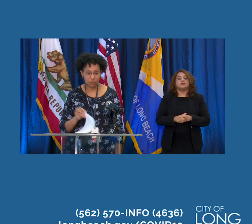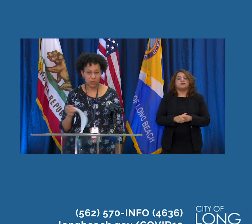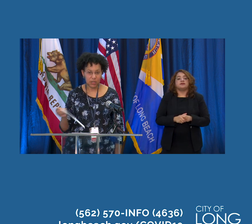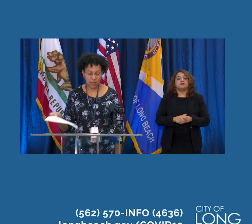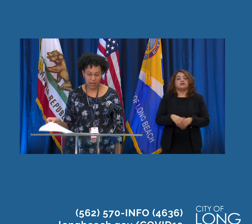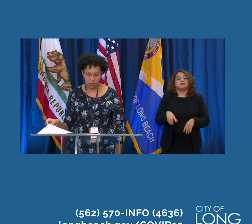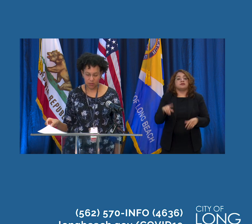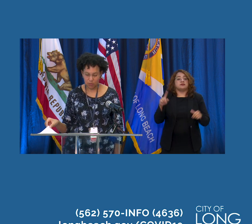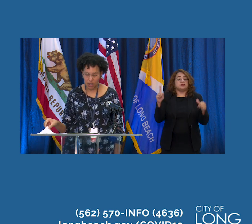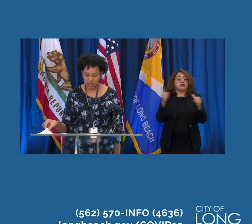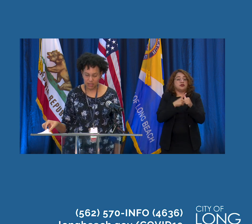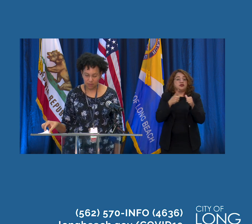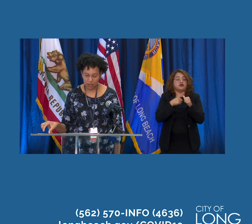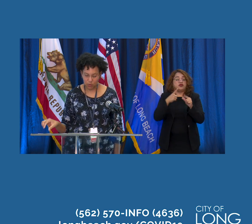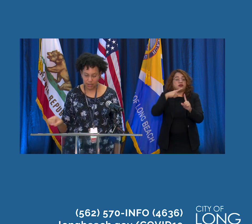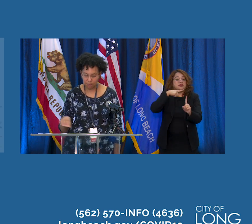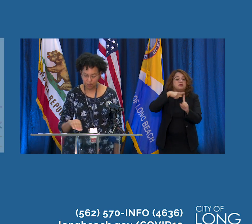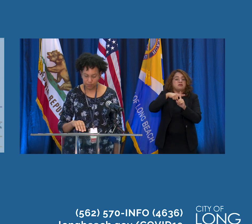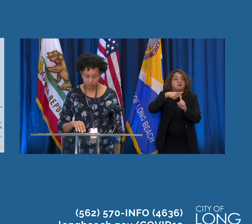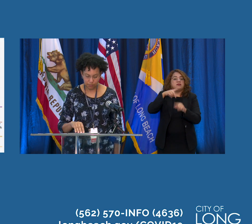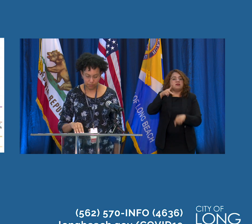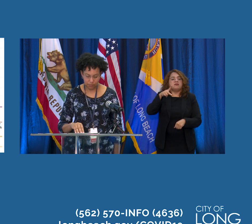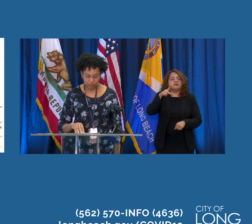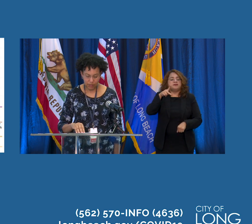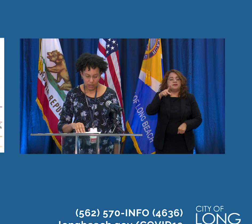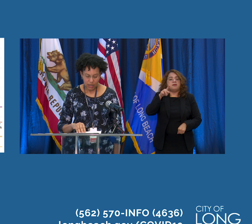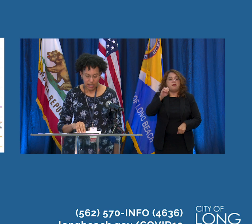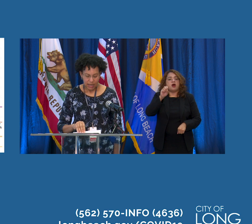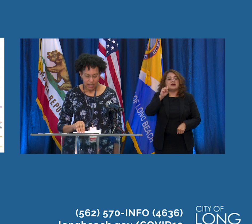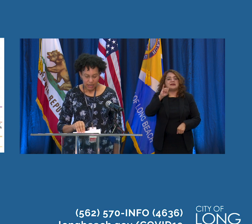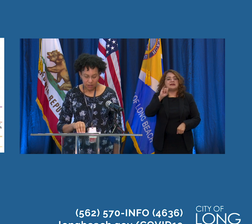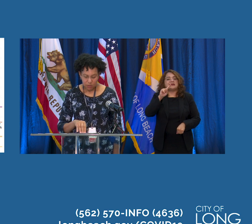So the first indicator is the positivity rate.